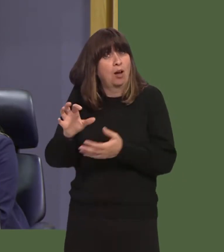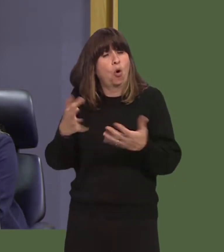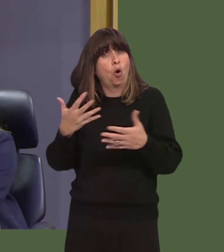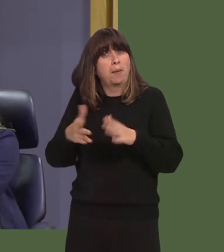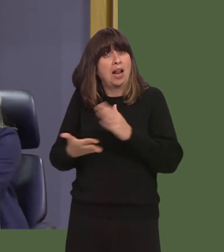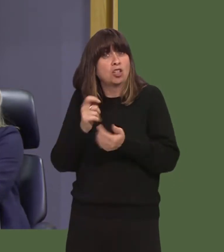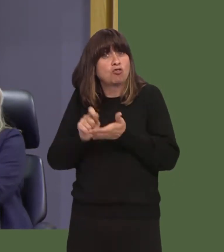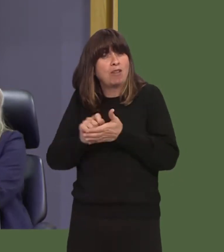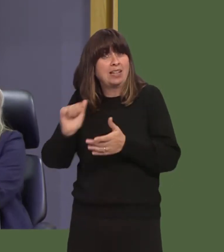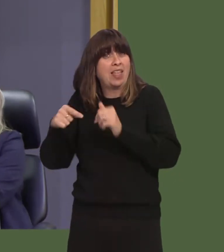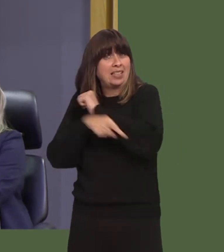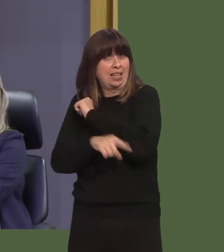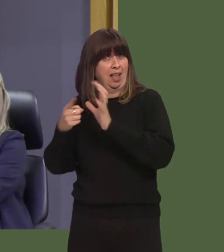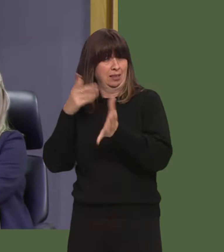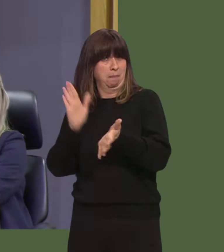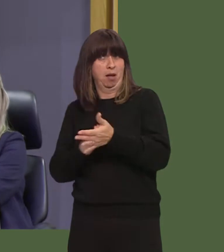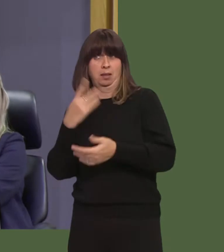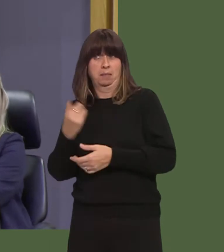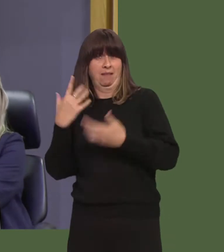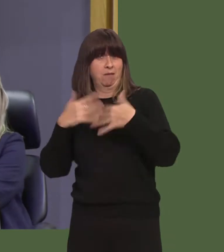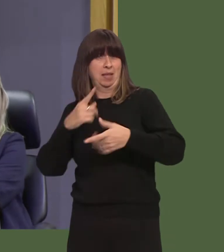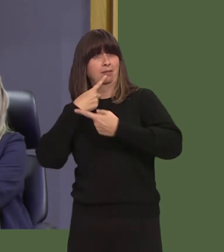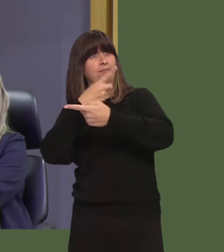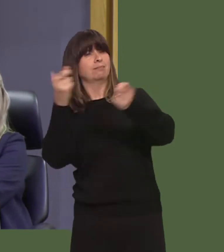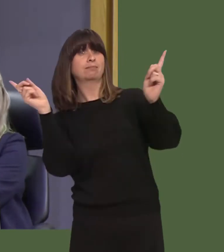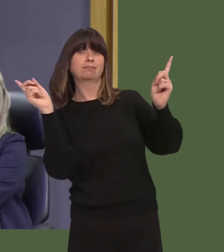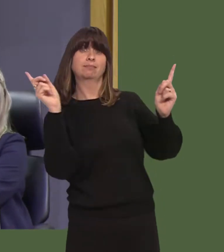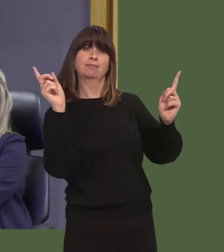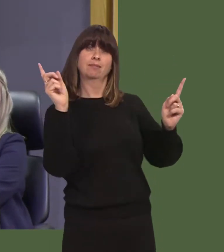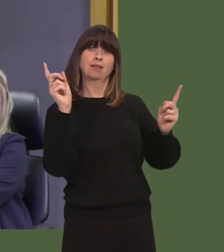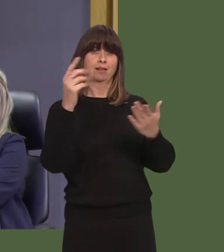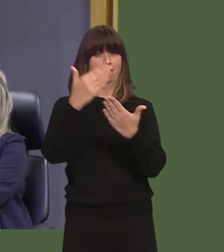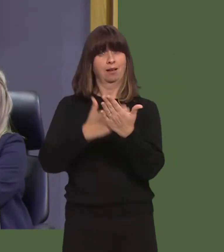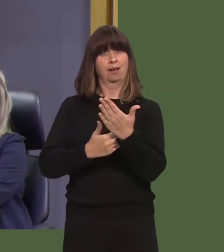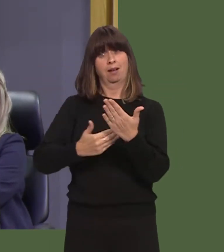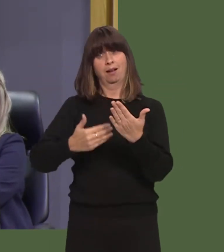Martin's debt, despite the fact that the company has itself confirmed that in the prospectus for its forthcoming flotation.